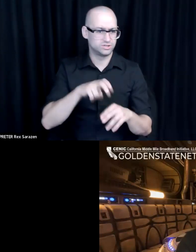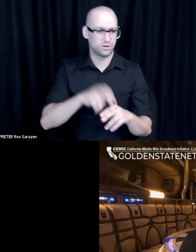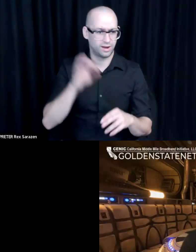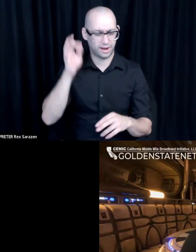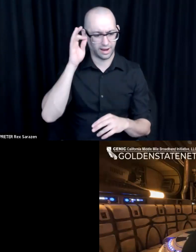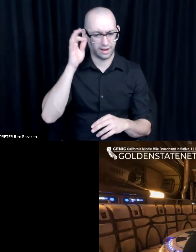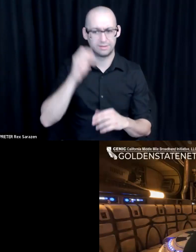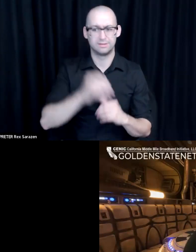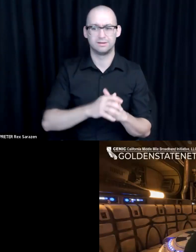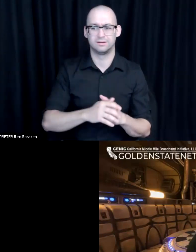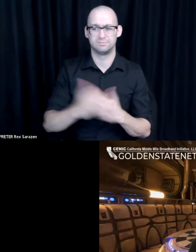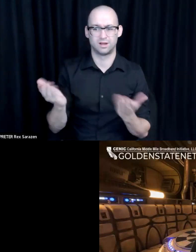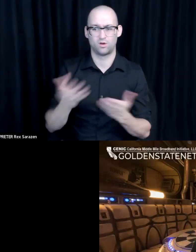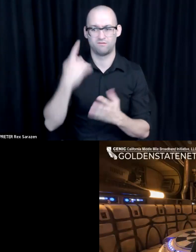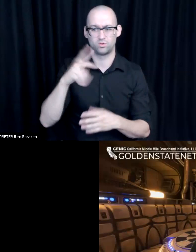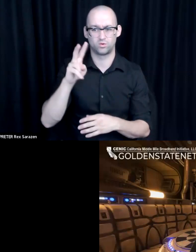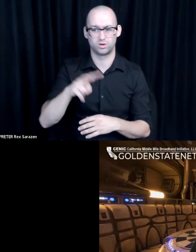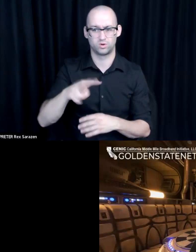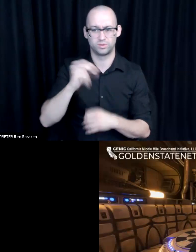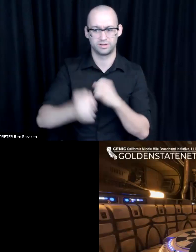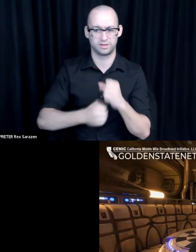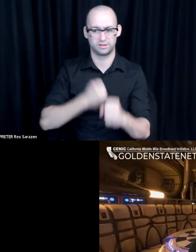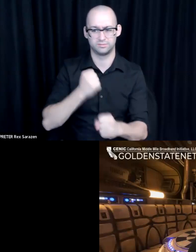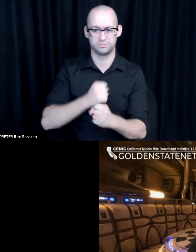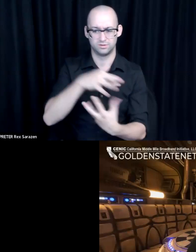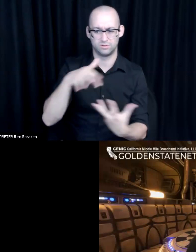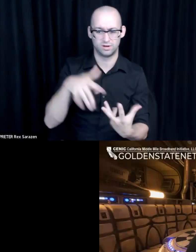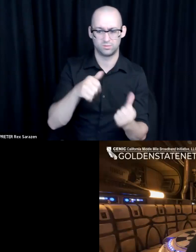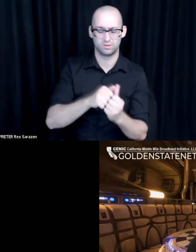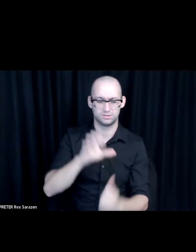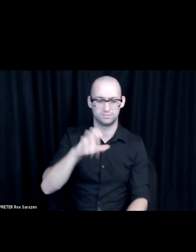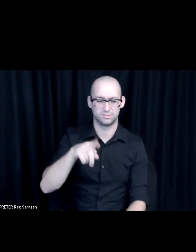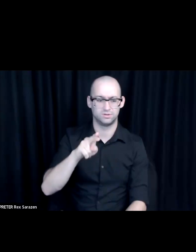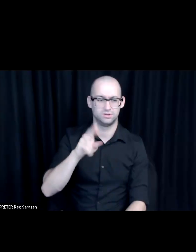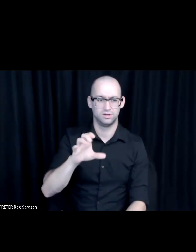and interacting with CPUC and all the other granting organizations, both state and federal.